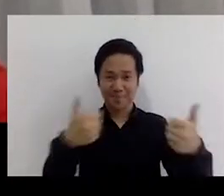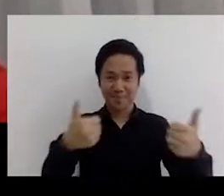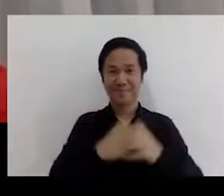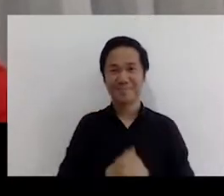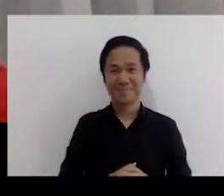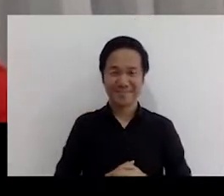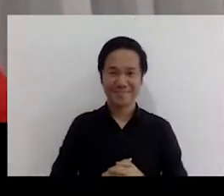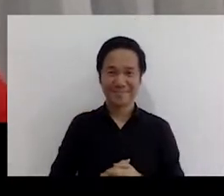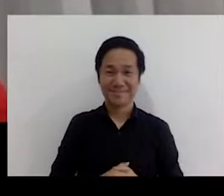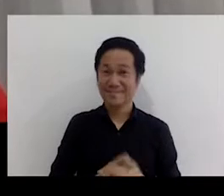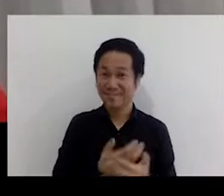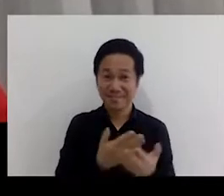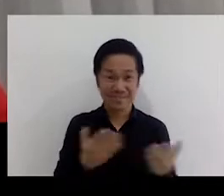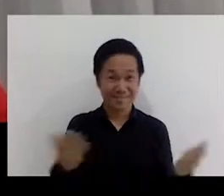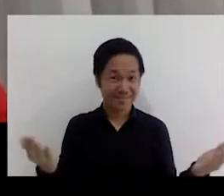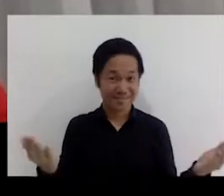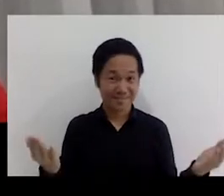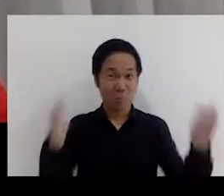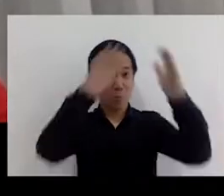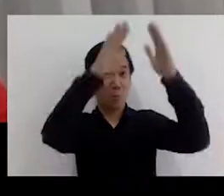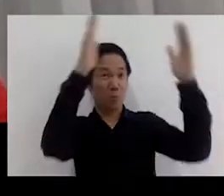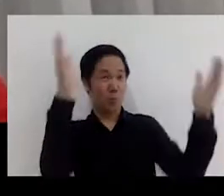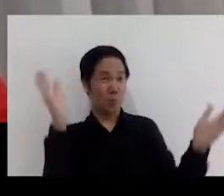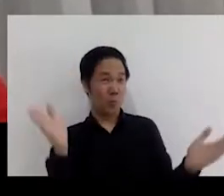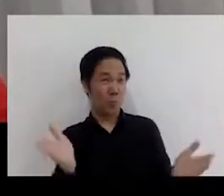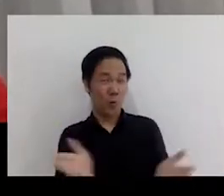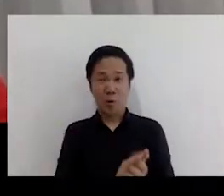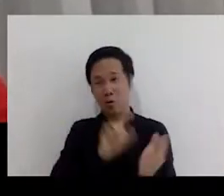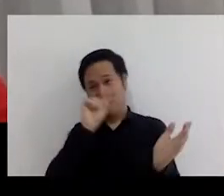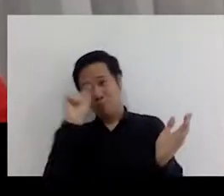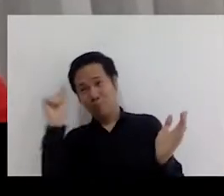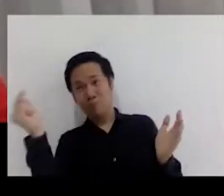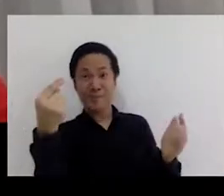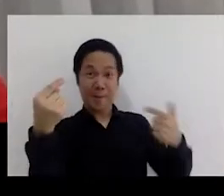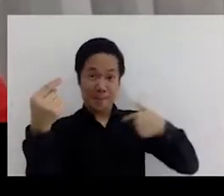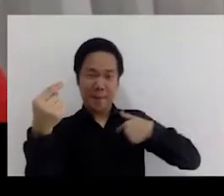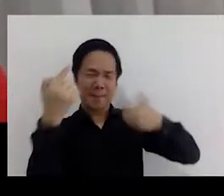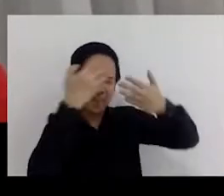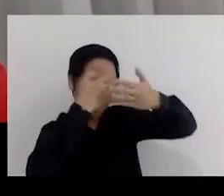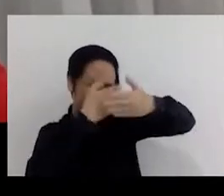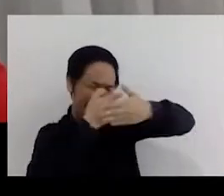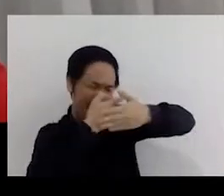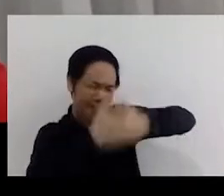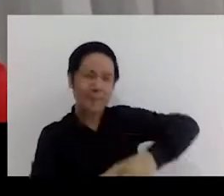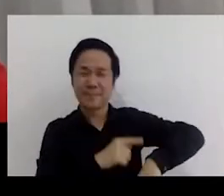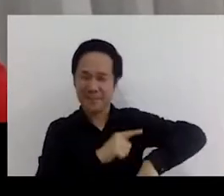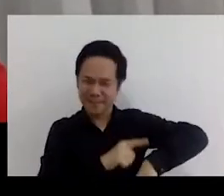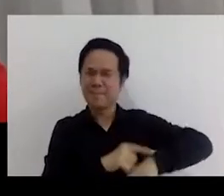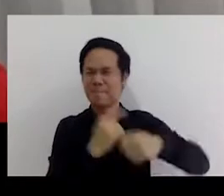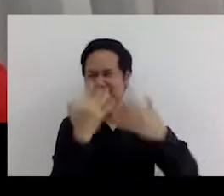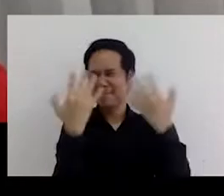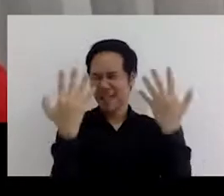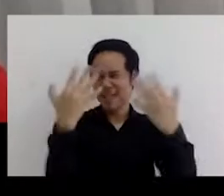over there and good evening here in my country. 10:00 o'clock.